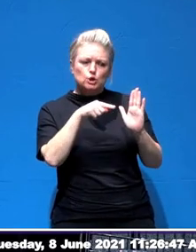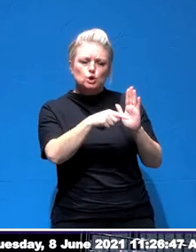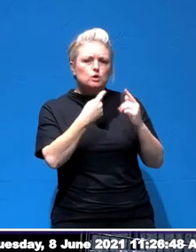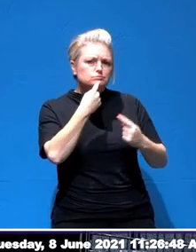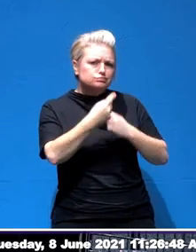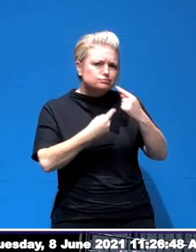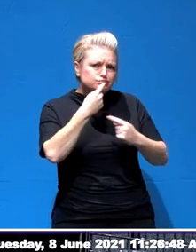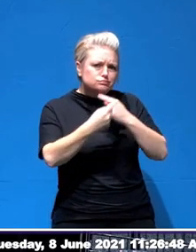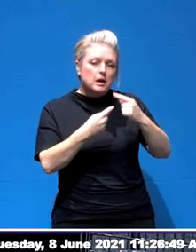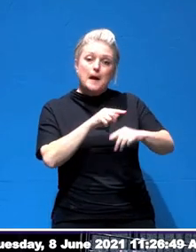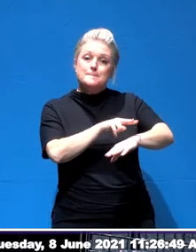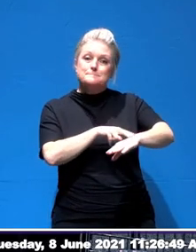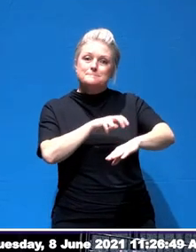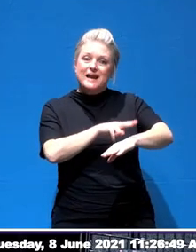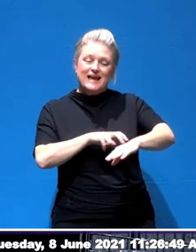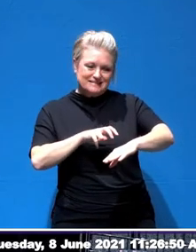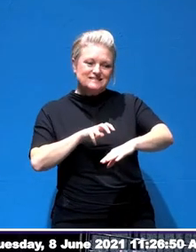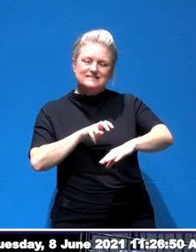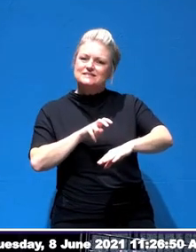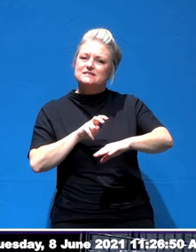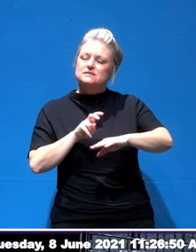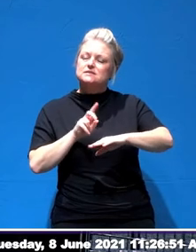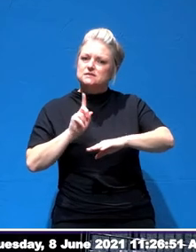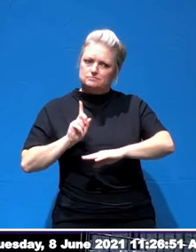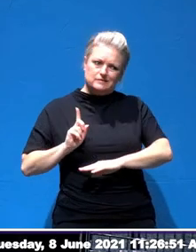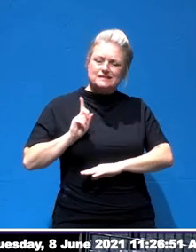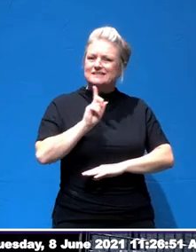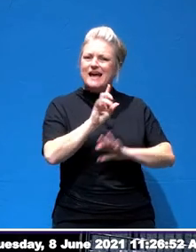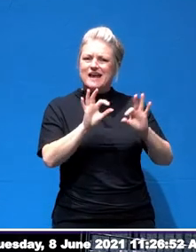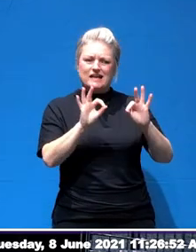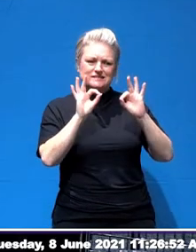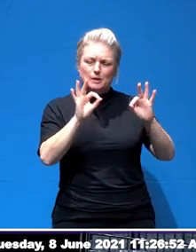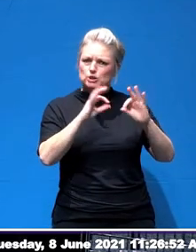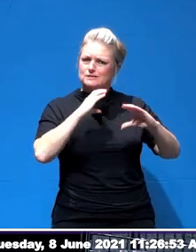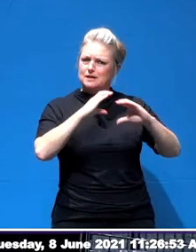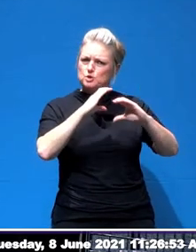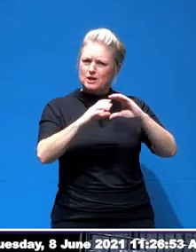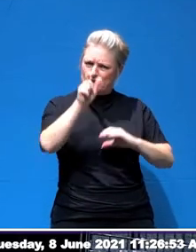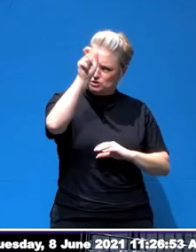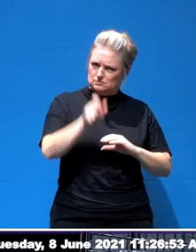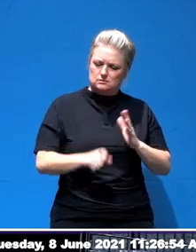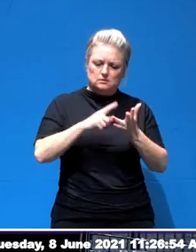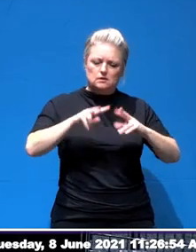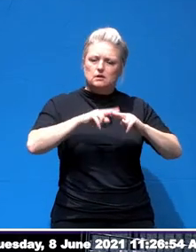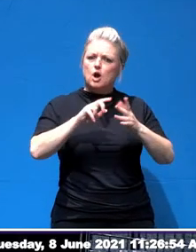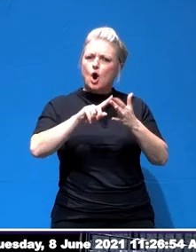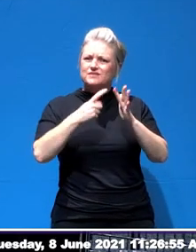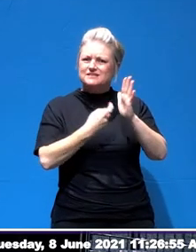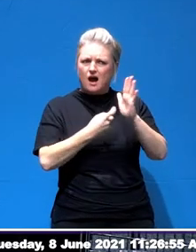and a specialist communication officer to try to talk to Daniel. Just tell me, what was your observation or experience